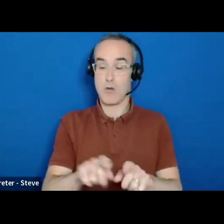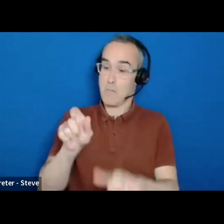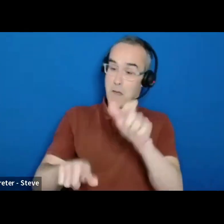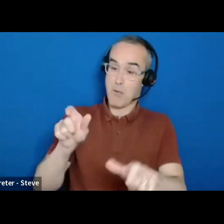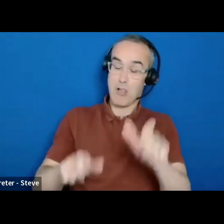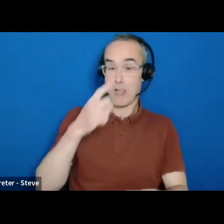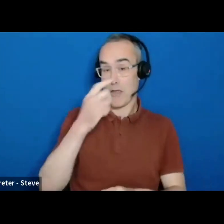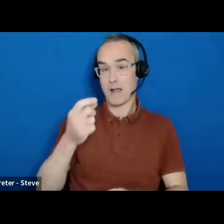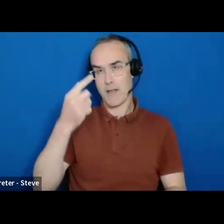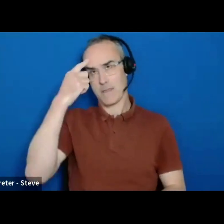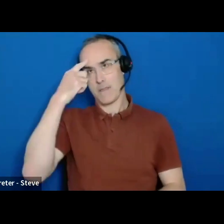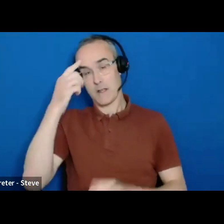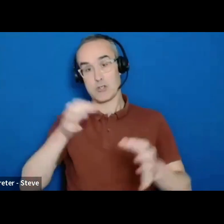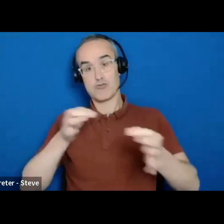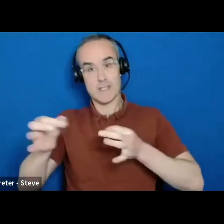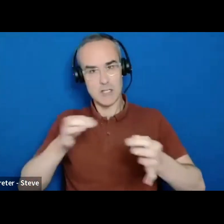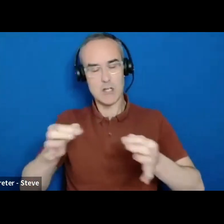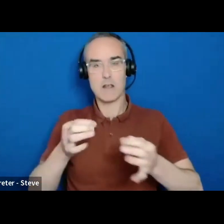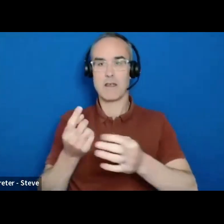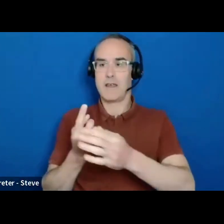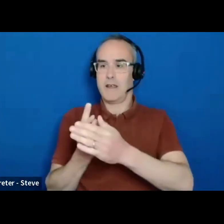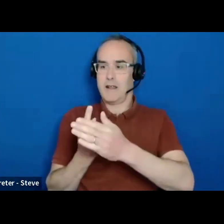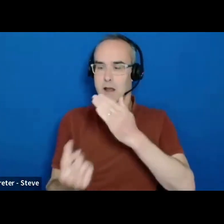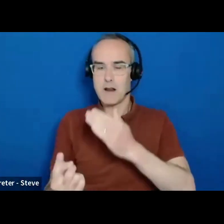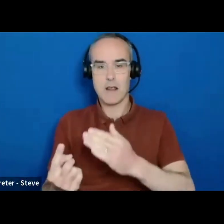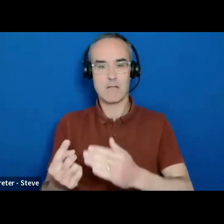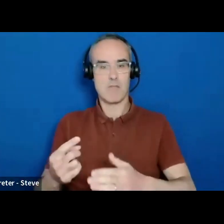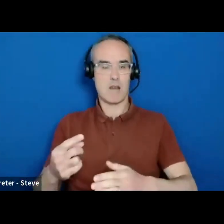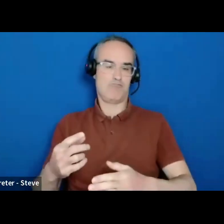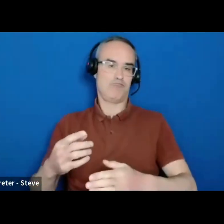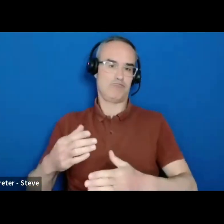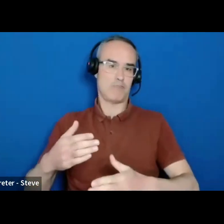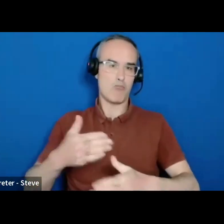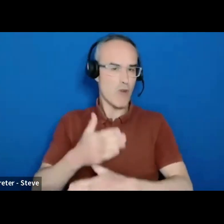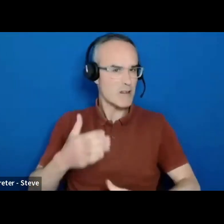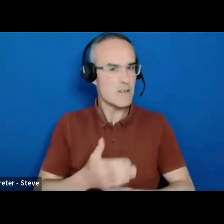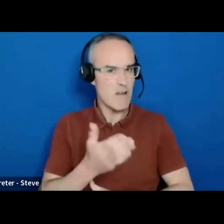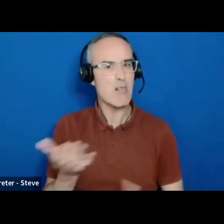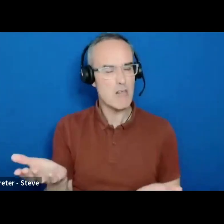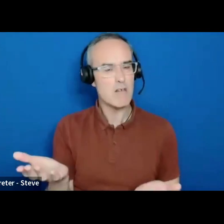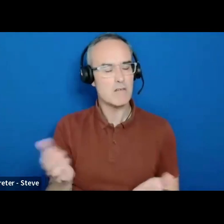independently and that, that show pragmatism in everything that they do. Some of the other roles are